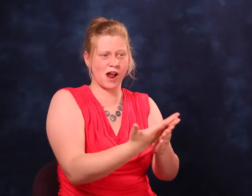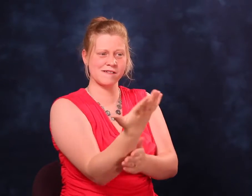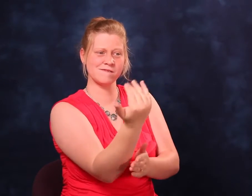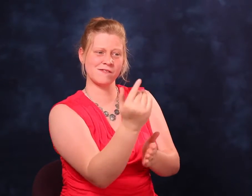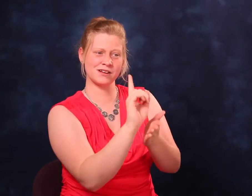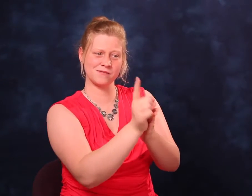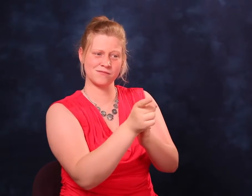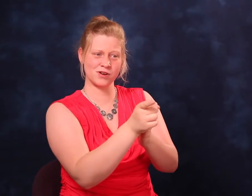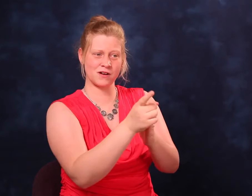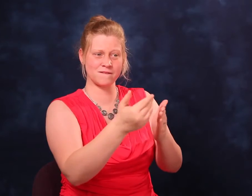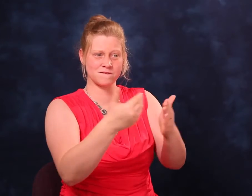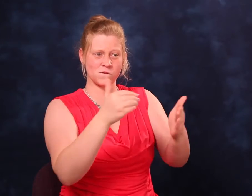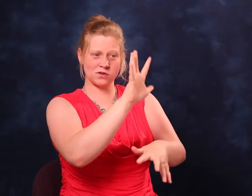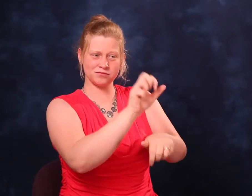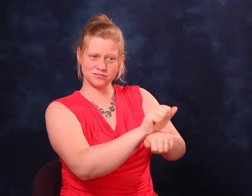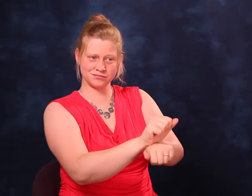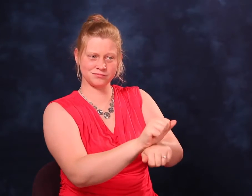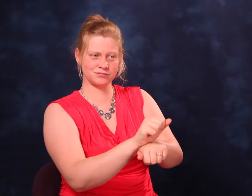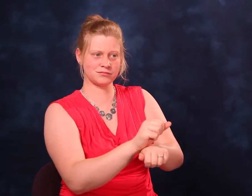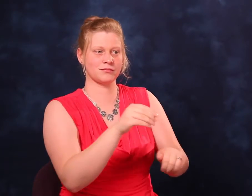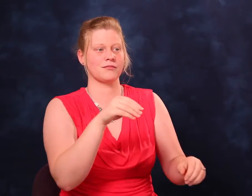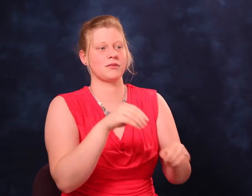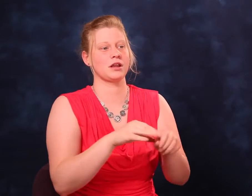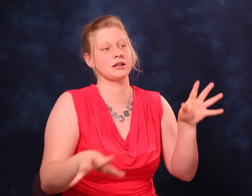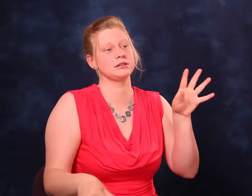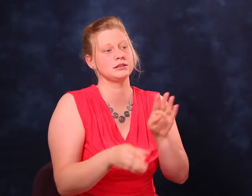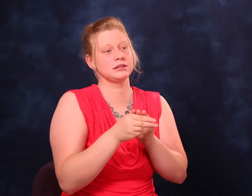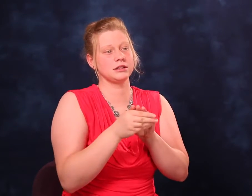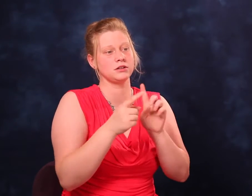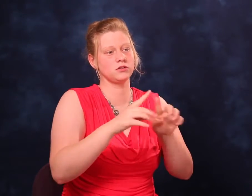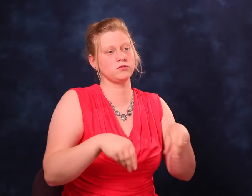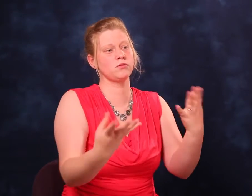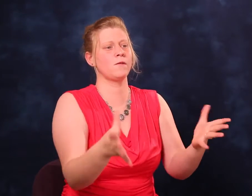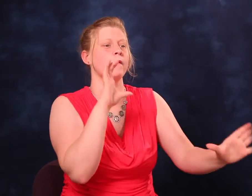arrive fifteen minutes before the assignment. In addition to providing